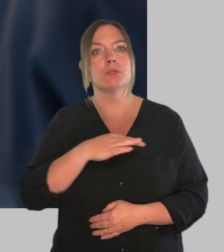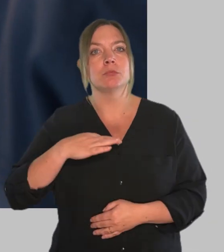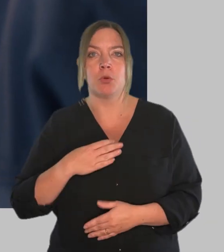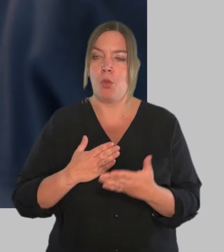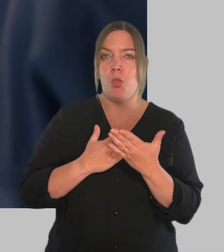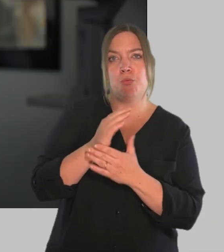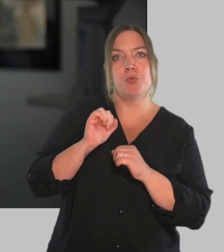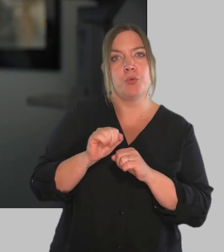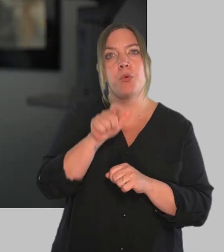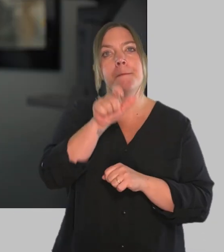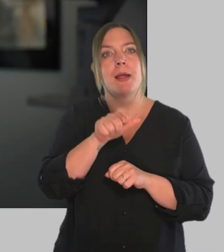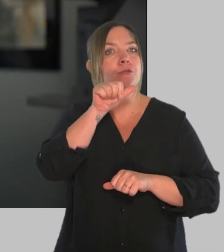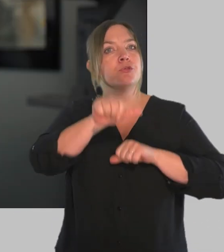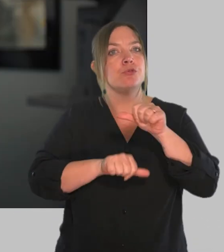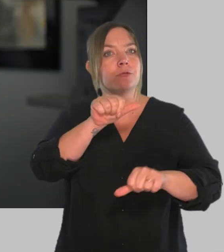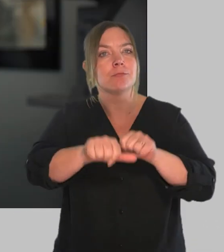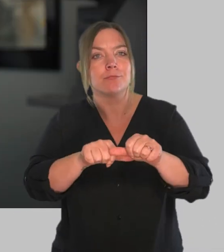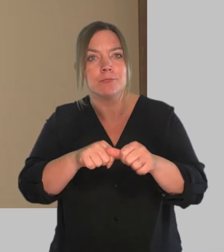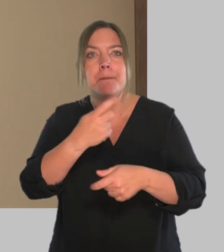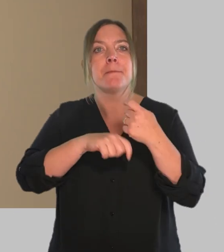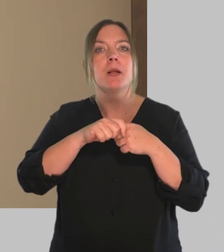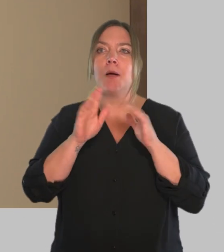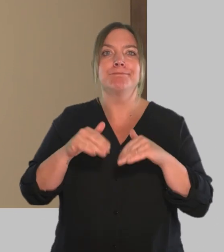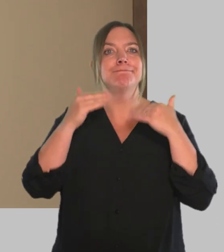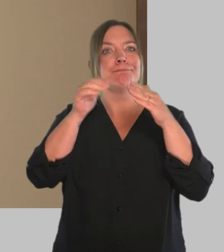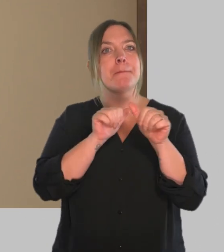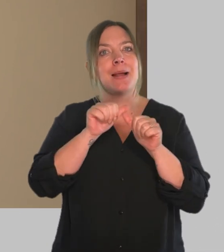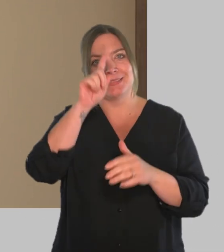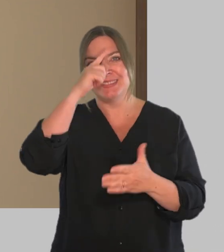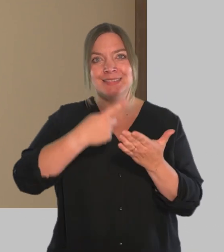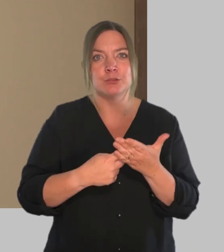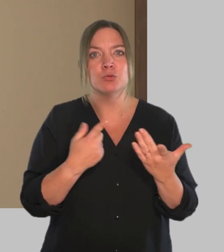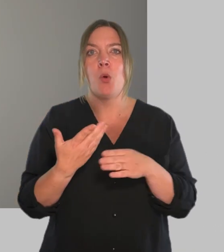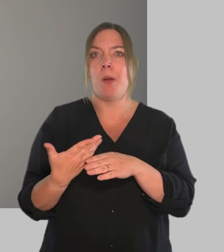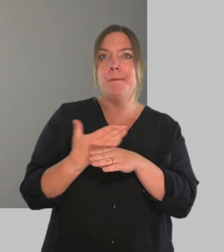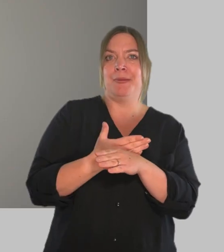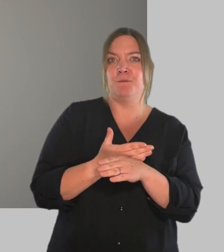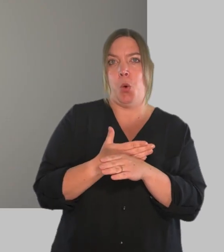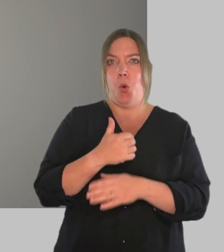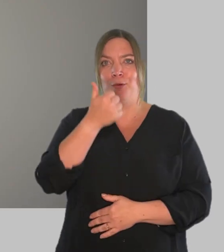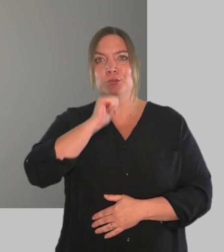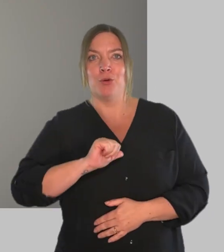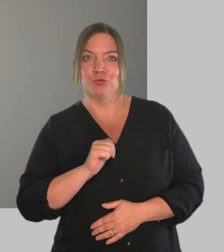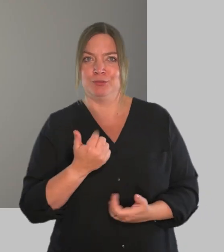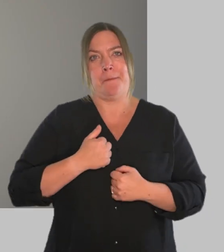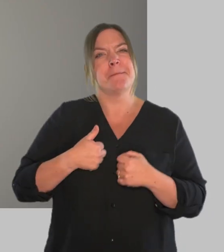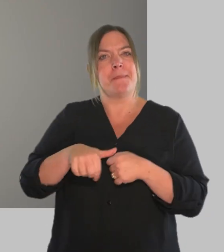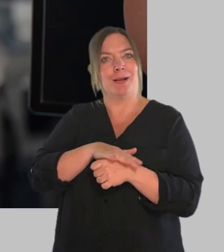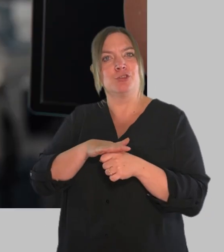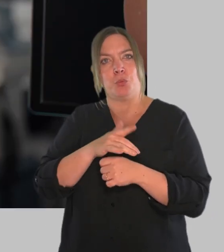In my case, that might mean helping a clinician pick up a disease earlier. During the surgery, it might help them identify structures